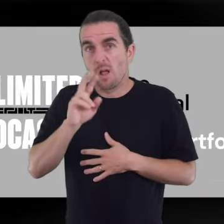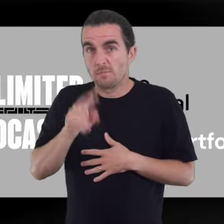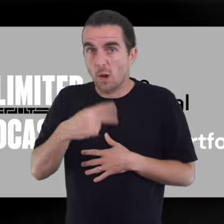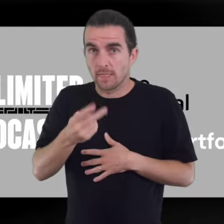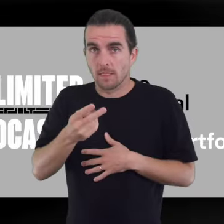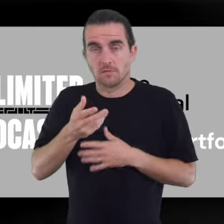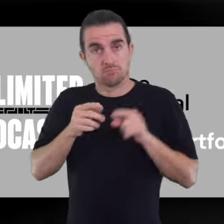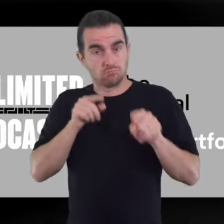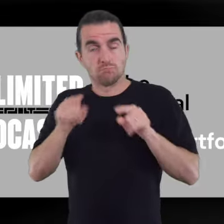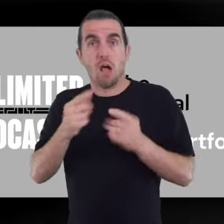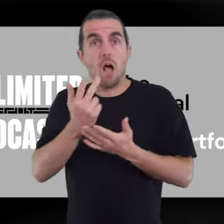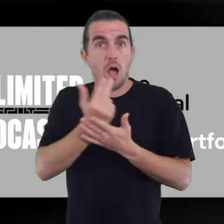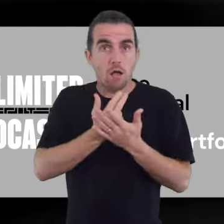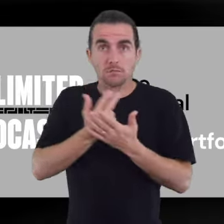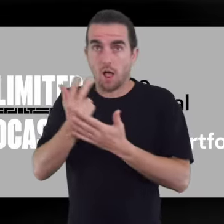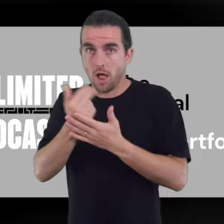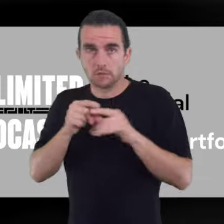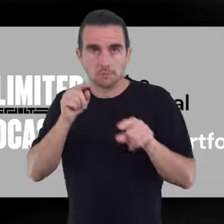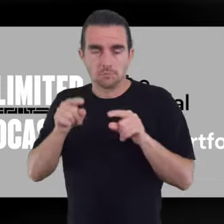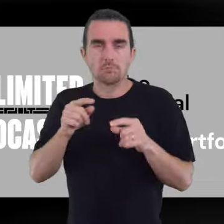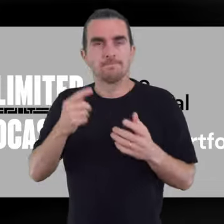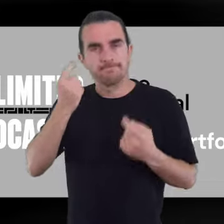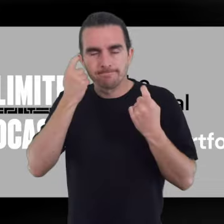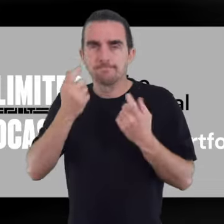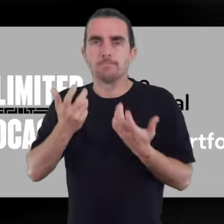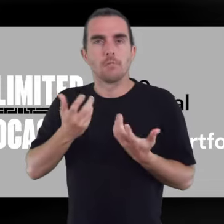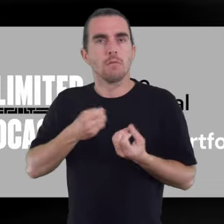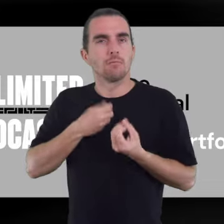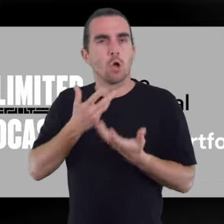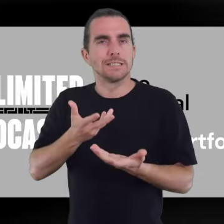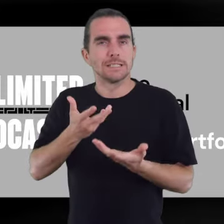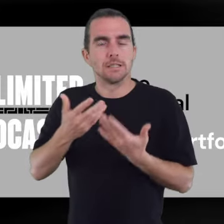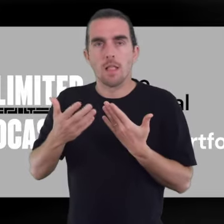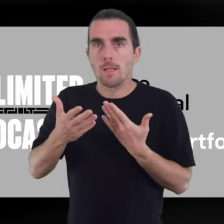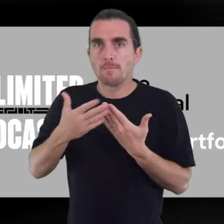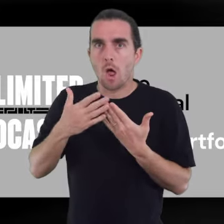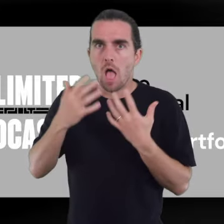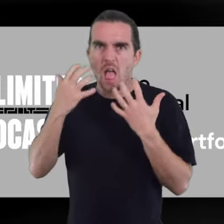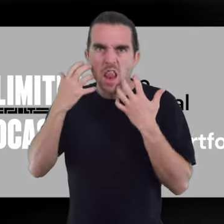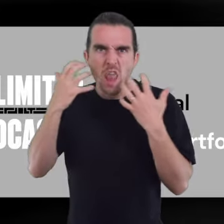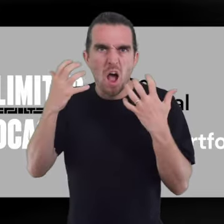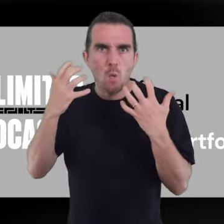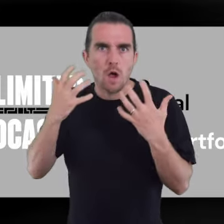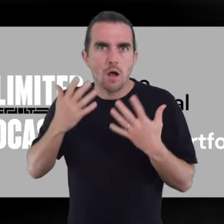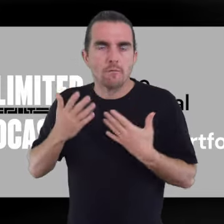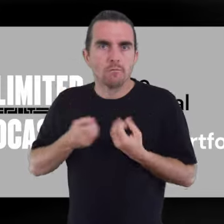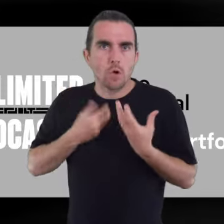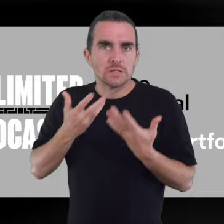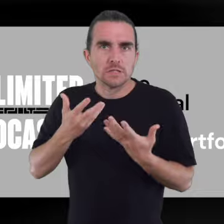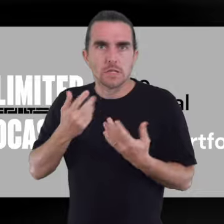My inspiration for both of these artworks were thinking about the voices, the louder. Who are the loudest voices that we hear